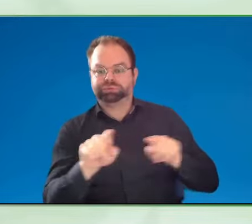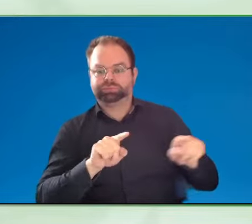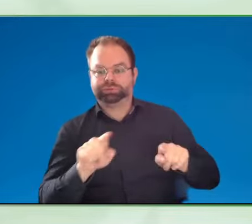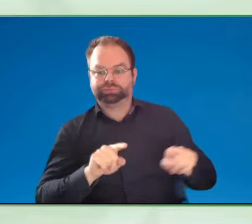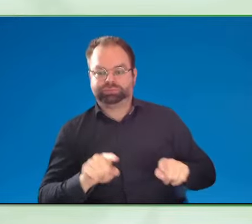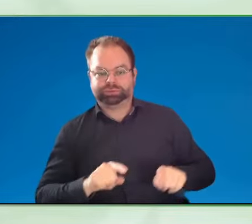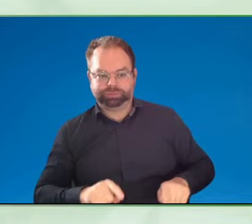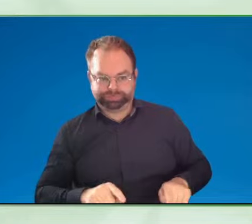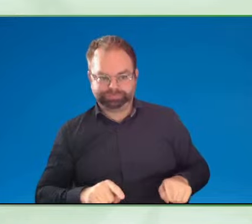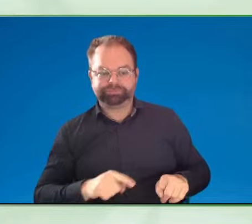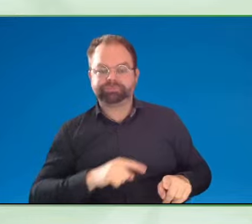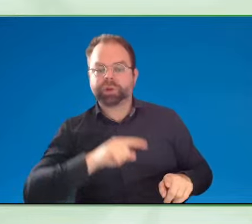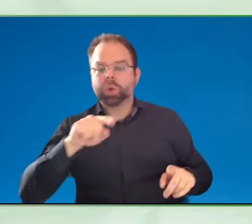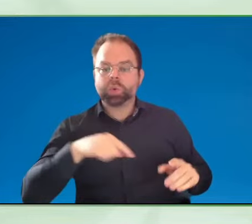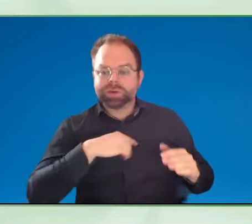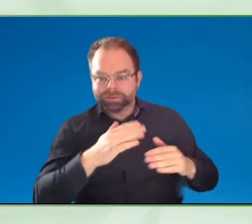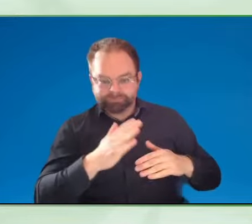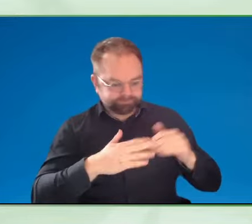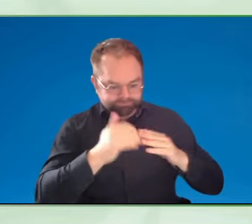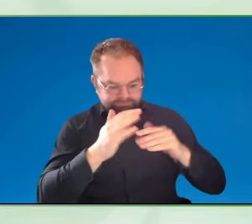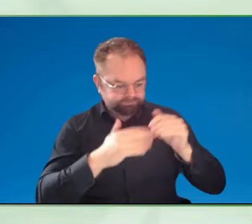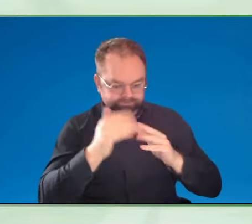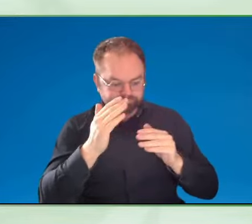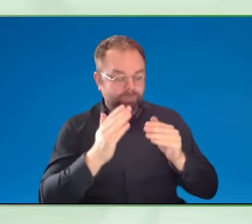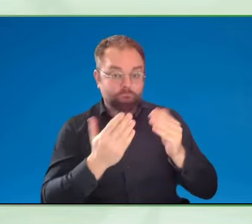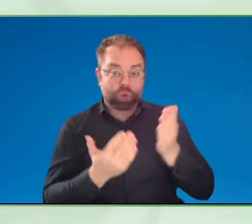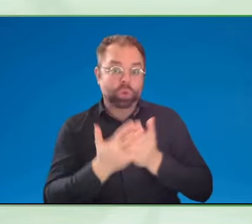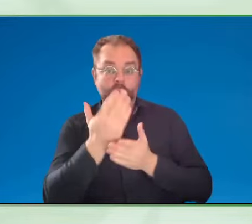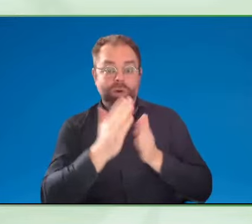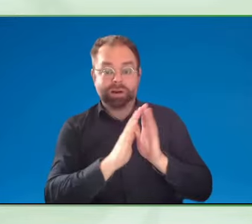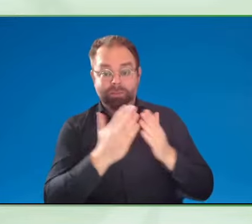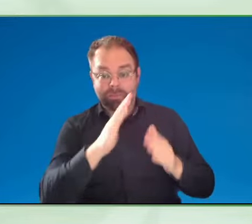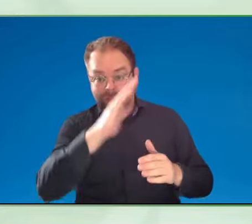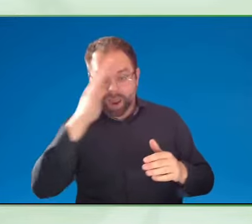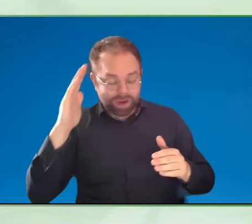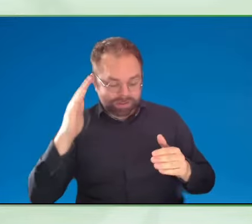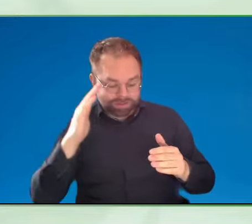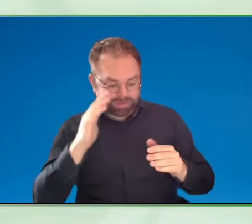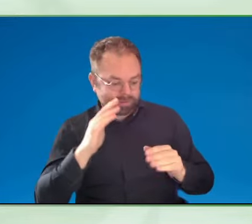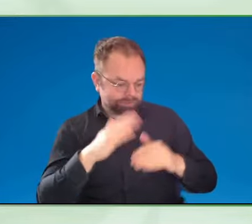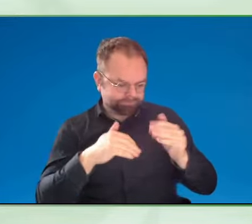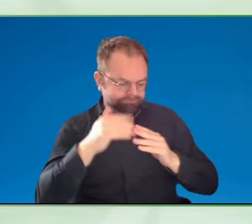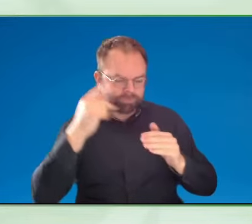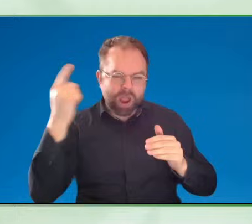And one of the things we thought was really amiss in our library spaces was that people